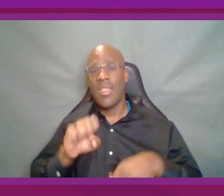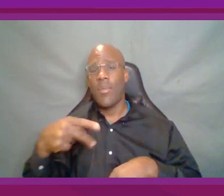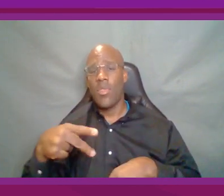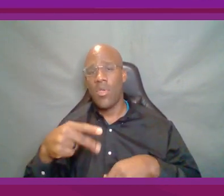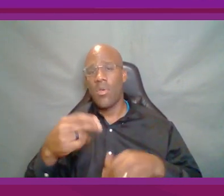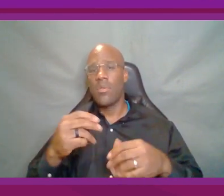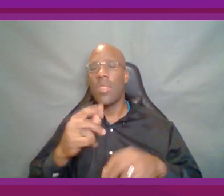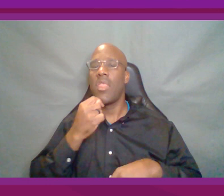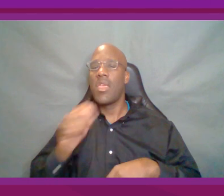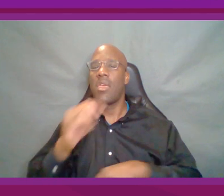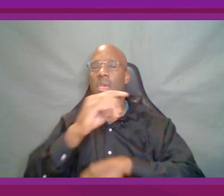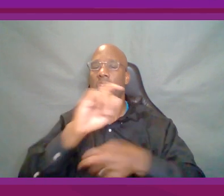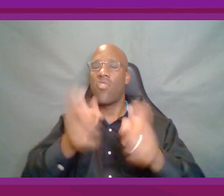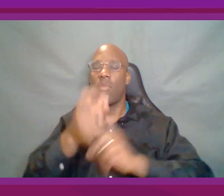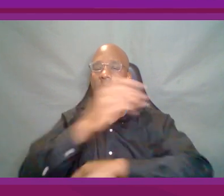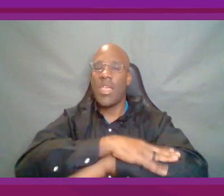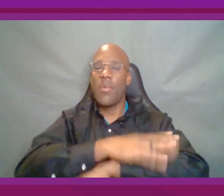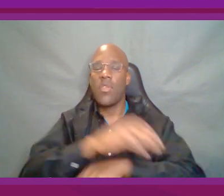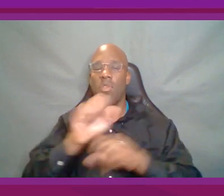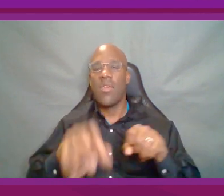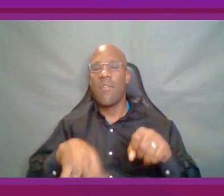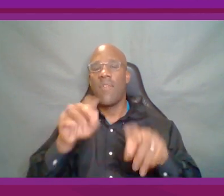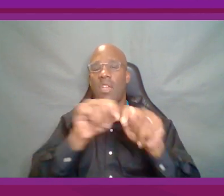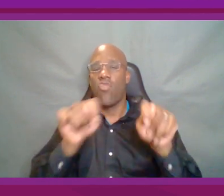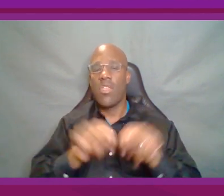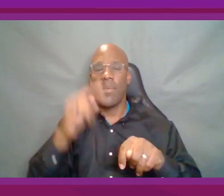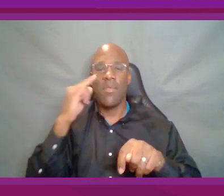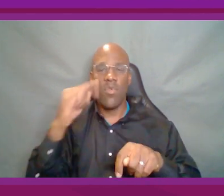The Adjustable Table. You can find transcripts for this episode in the description box down